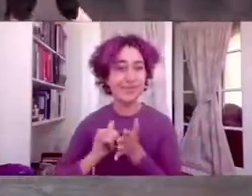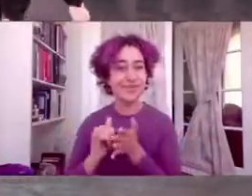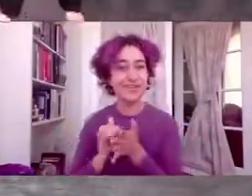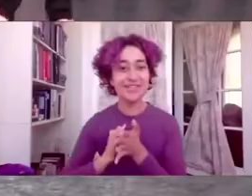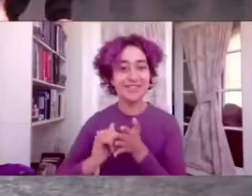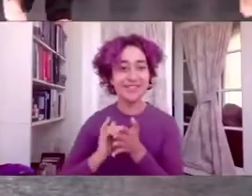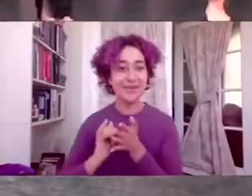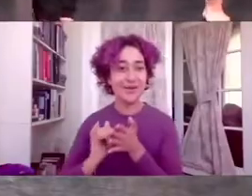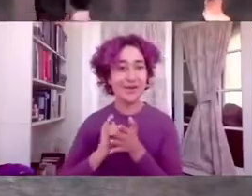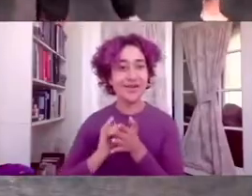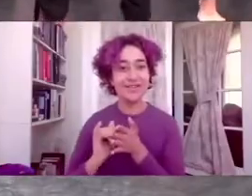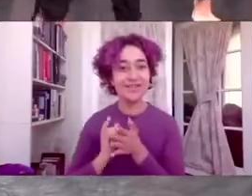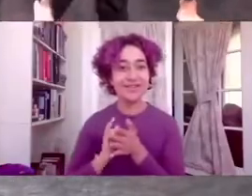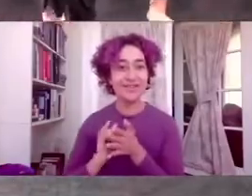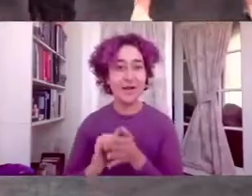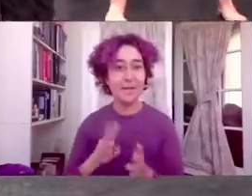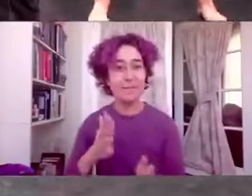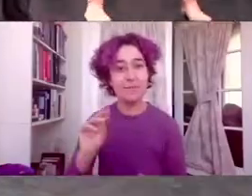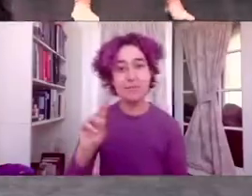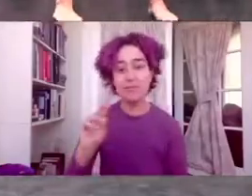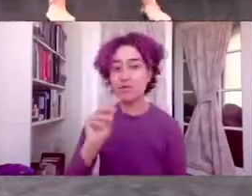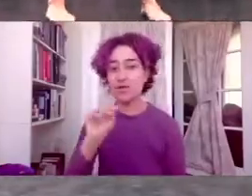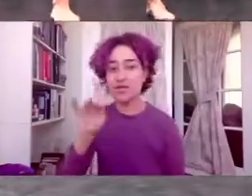Harlem, Brooklyn, Queens, The Bronxs.